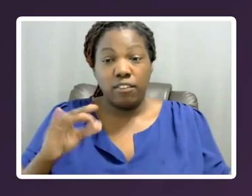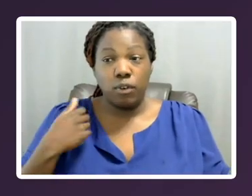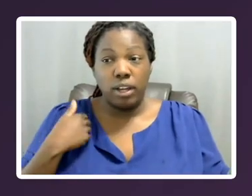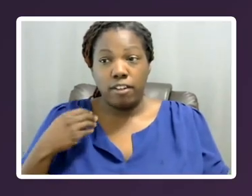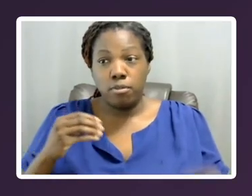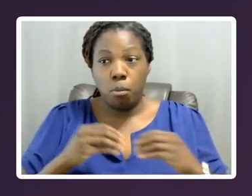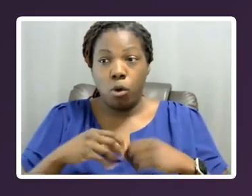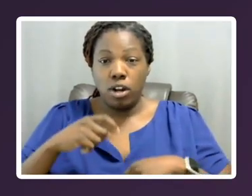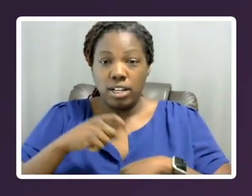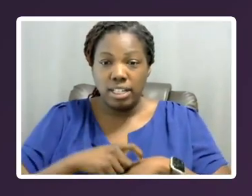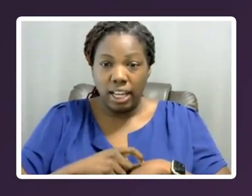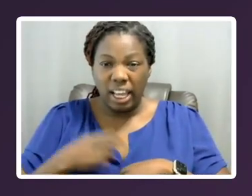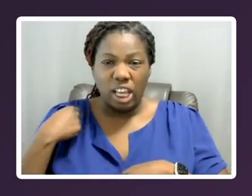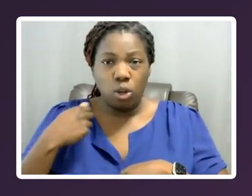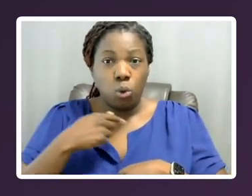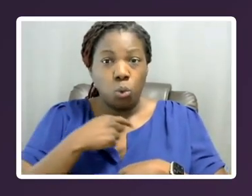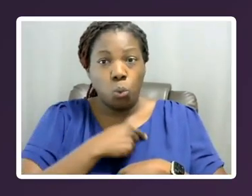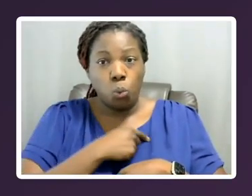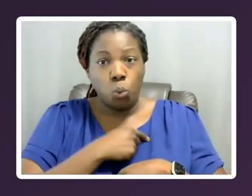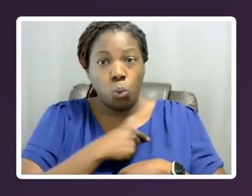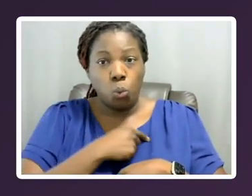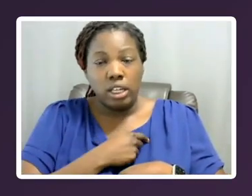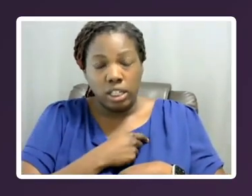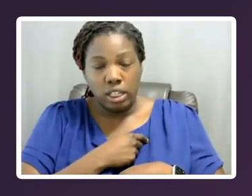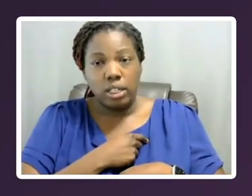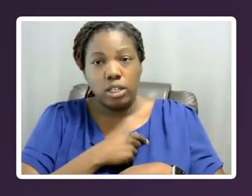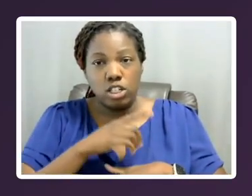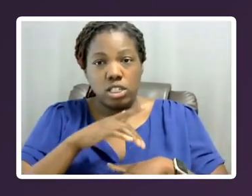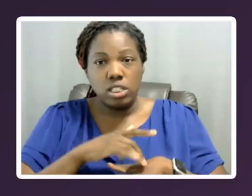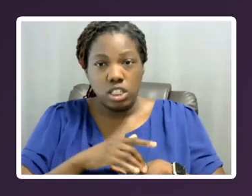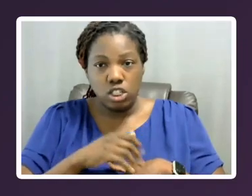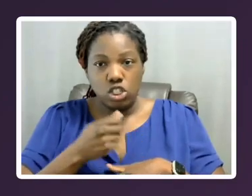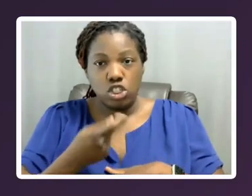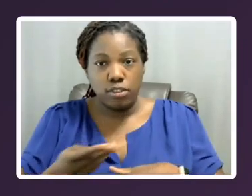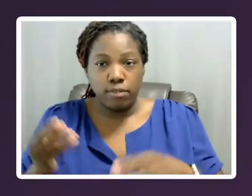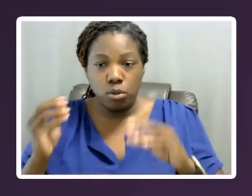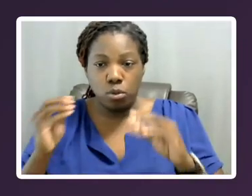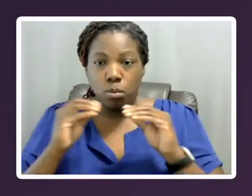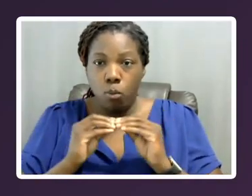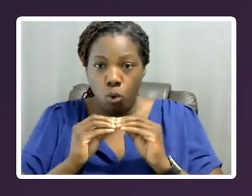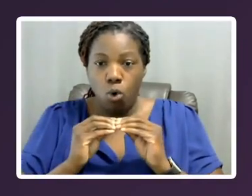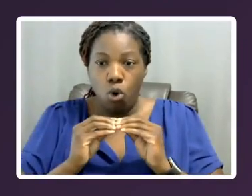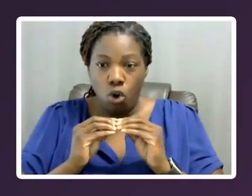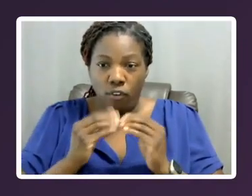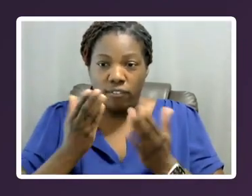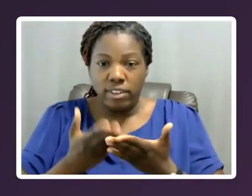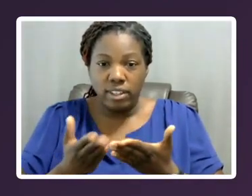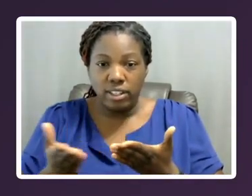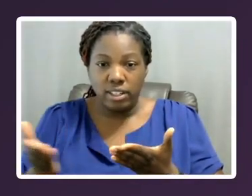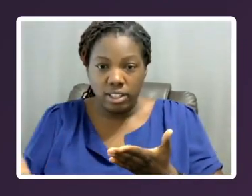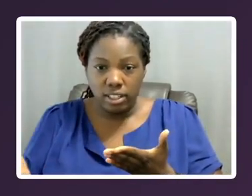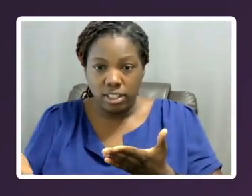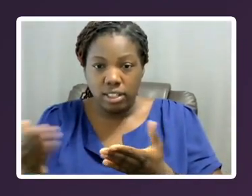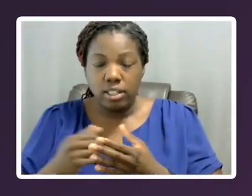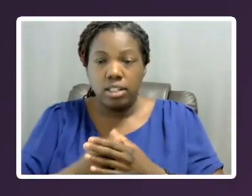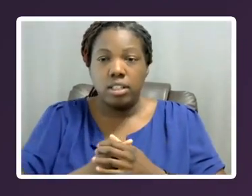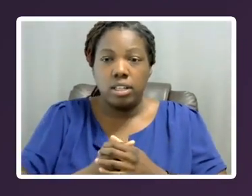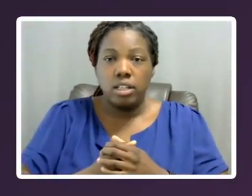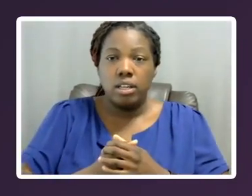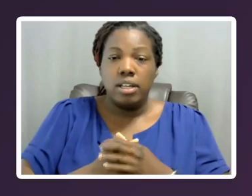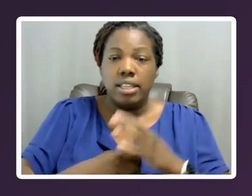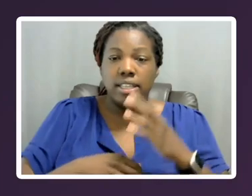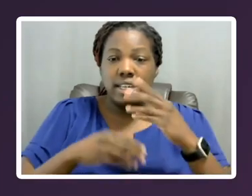have been able to touch on a few more of the elements. And these are the additional seven